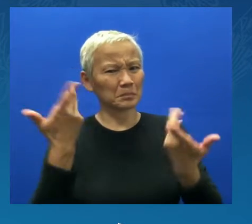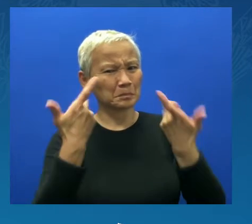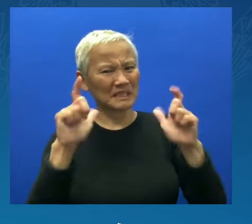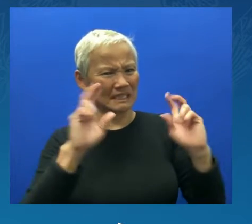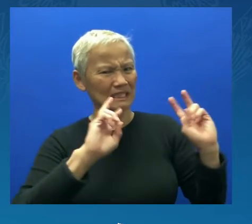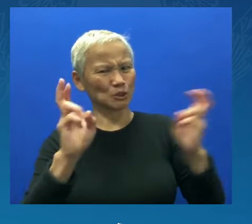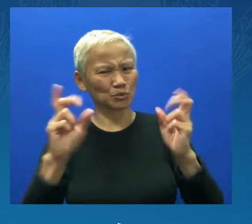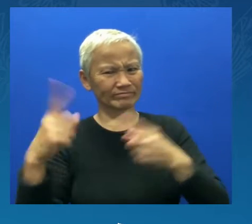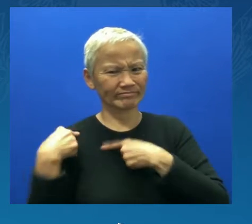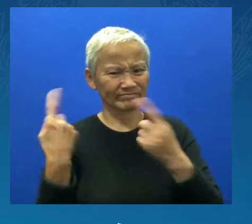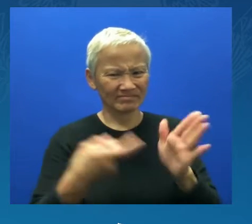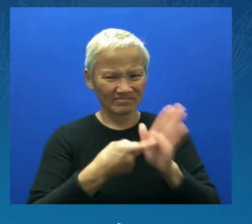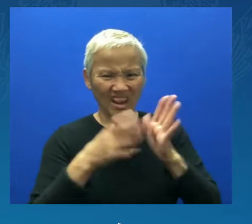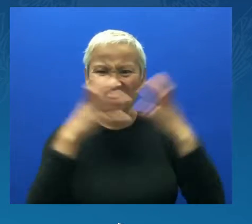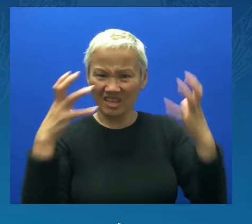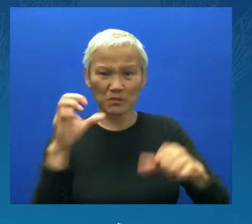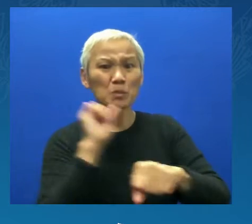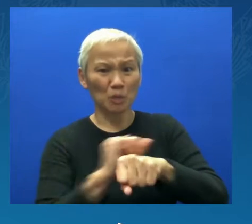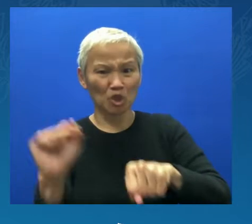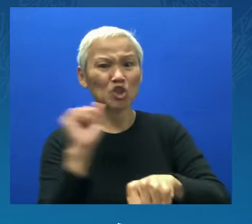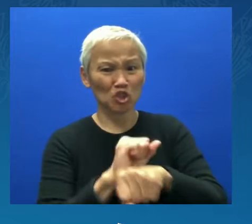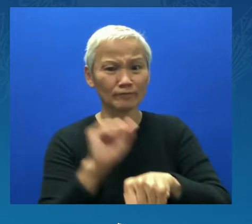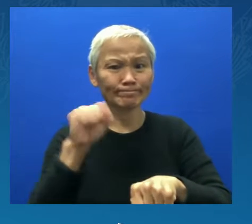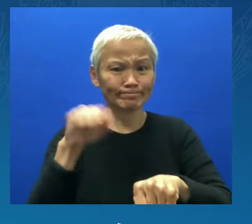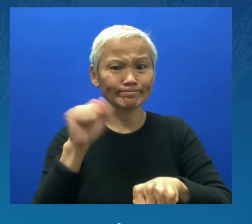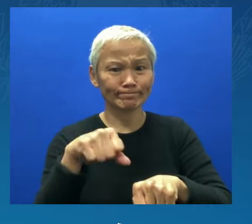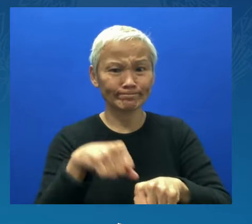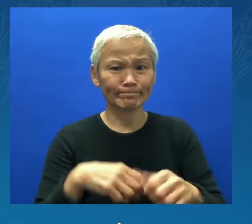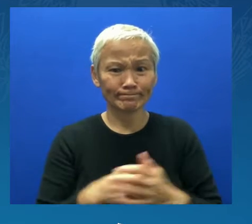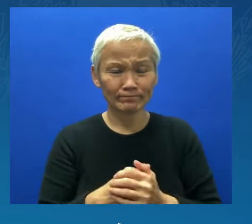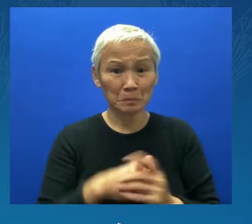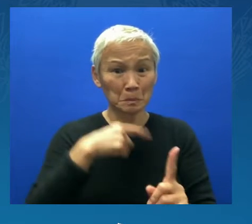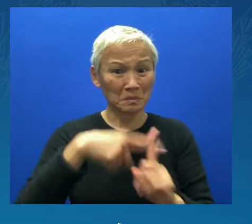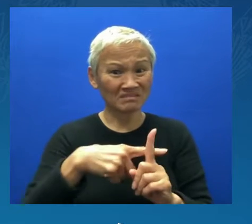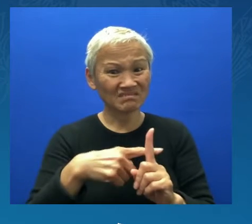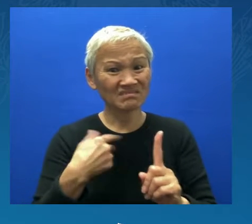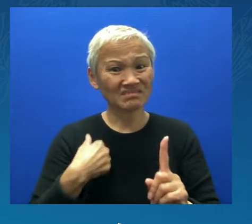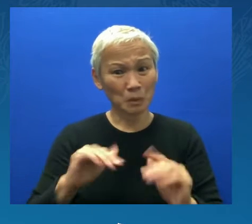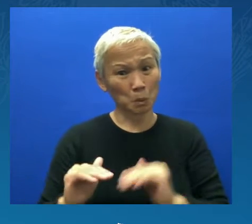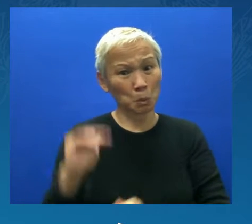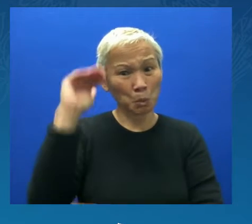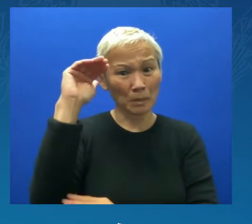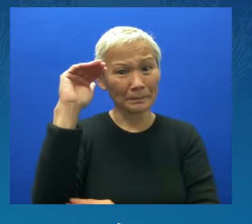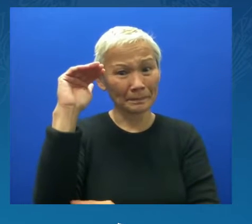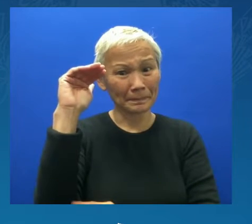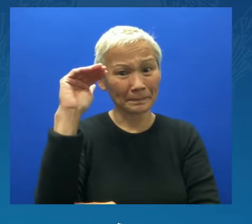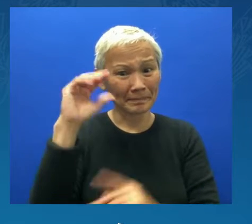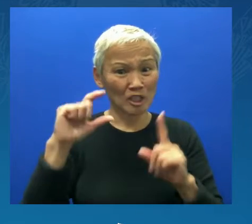Not to mention, you know, I grew up in a household where the term "mammary gland" was used all the time.